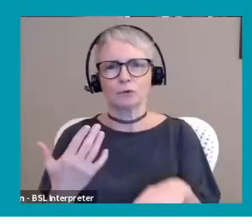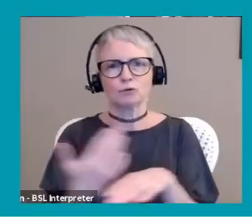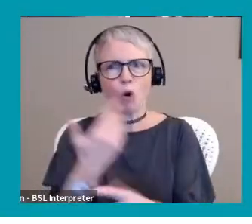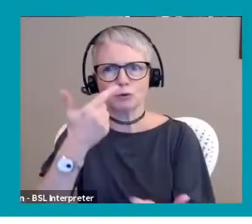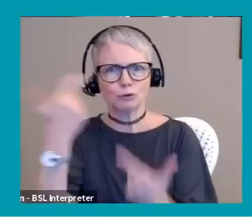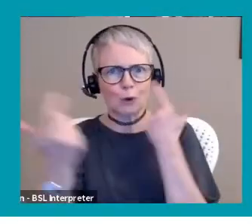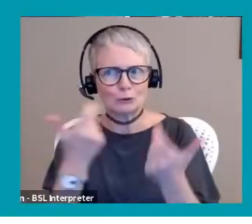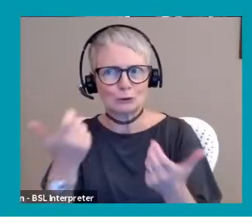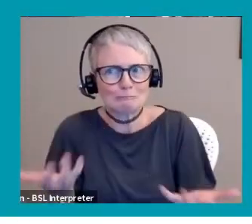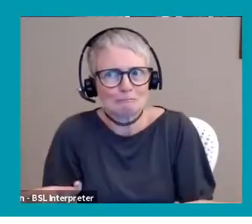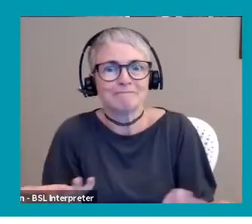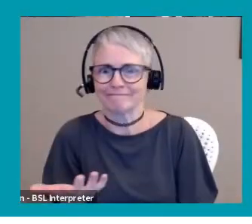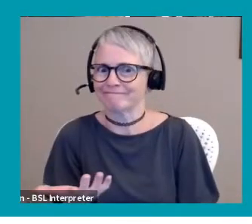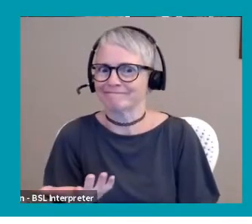Have you every felt overwhelmed.